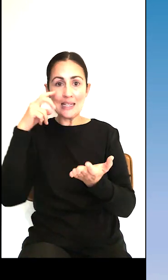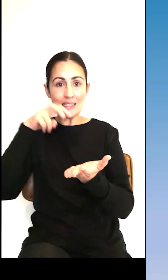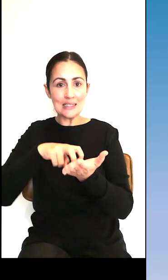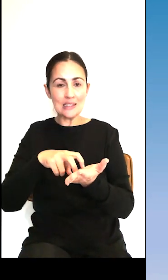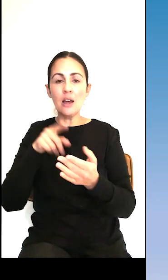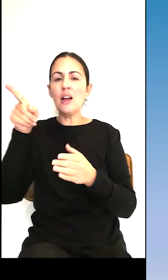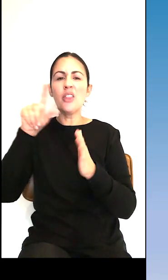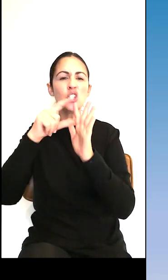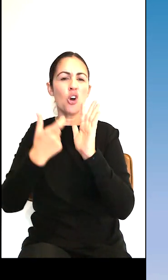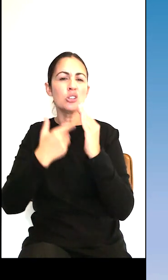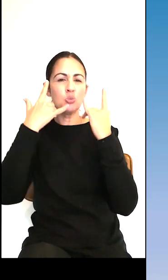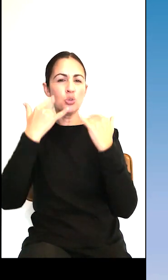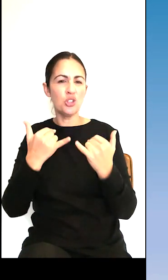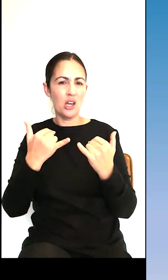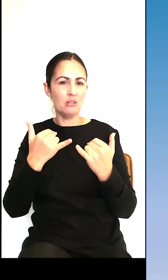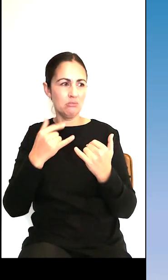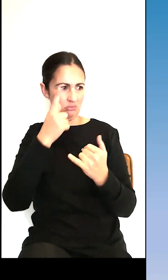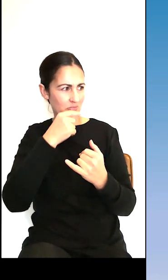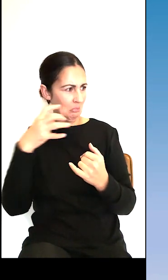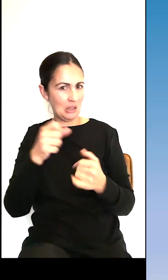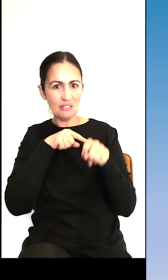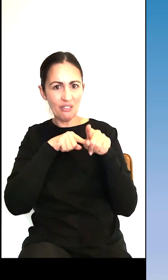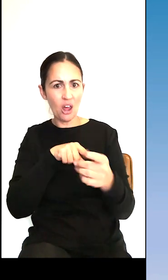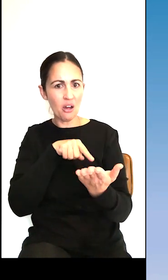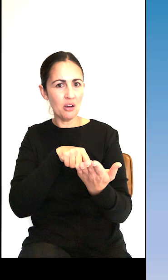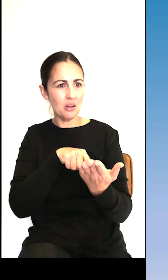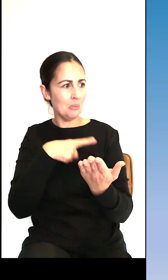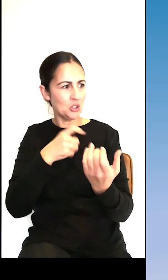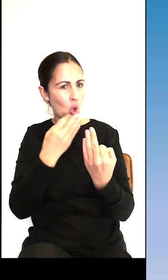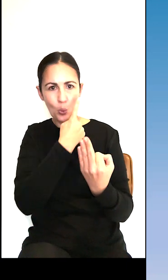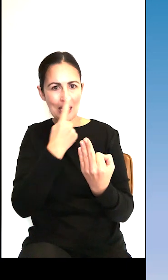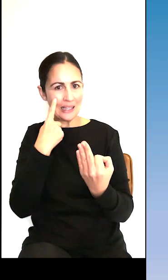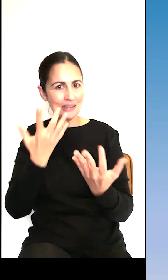is it legally binding or not? That would then be the next question, but if it could be used as a guide, yes.